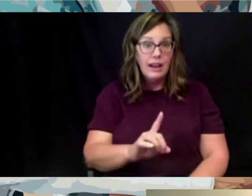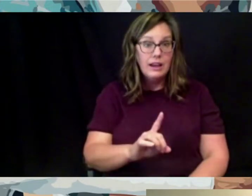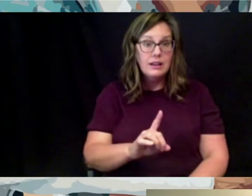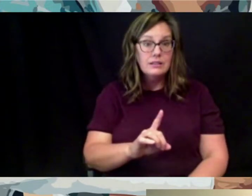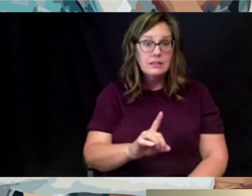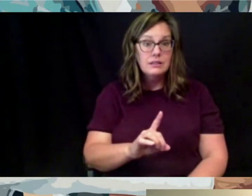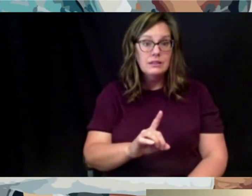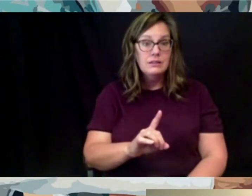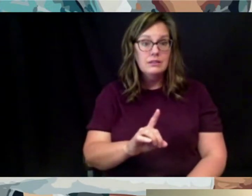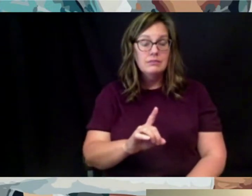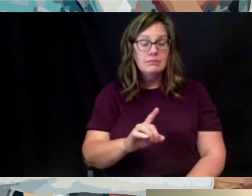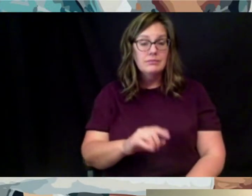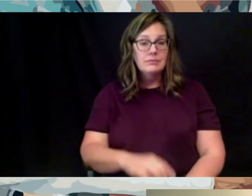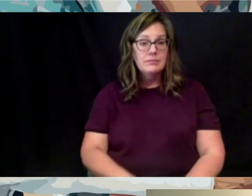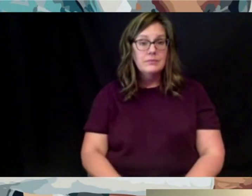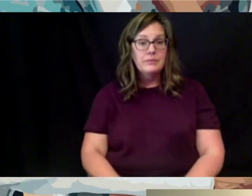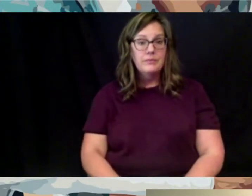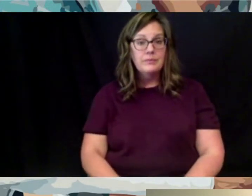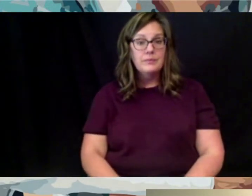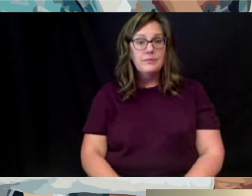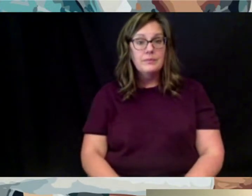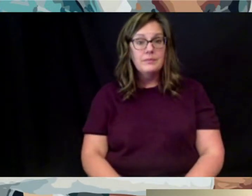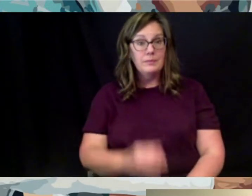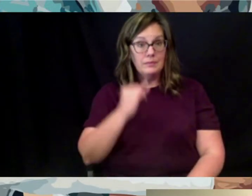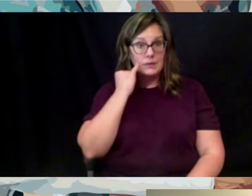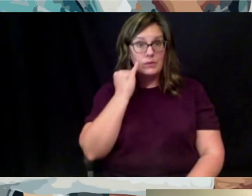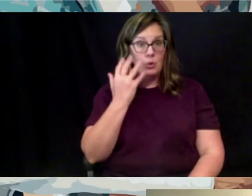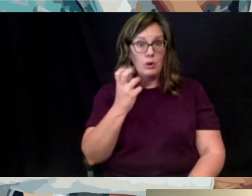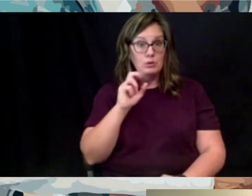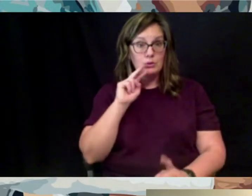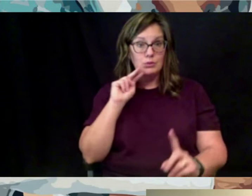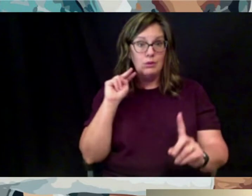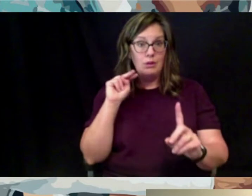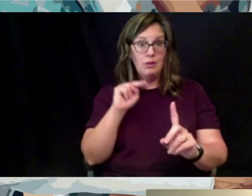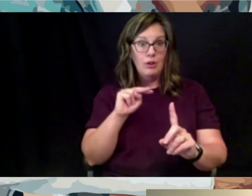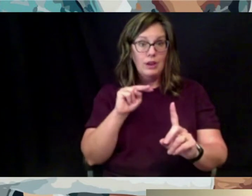at things whether you know if you want to look at it in terms of something like yin and yang